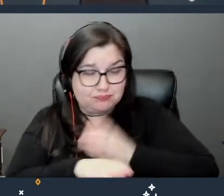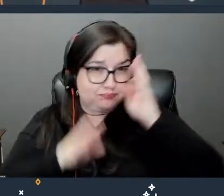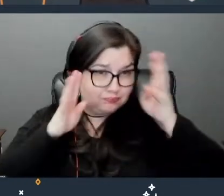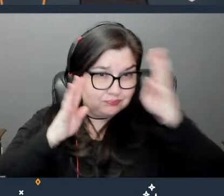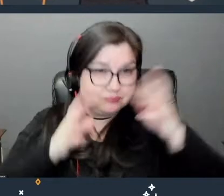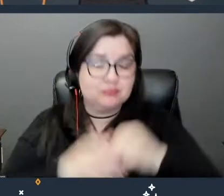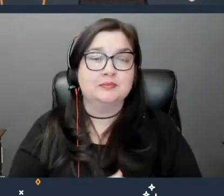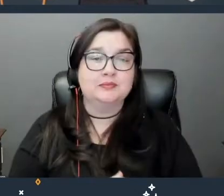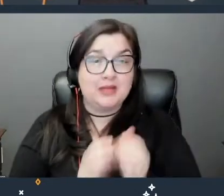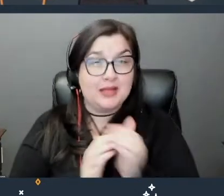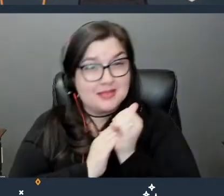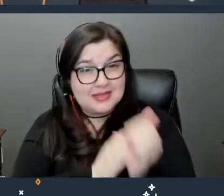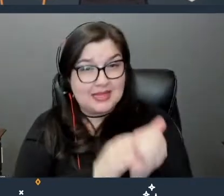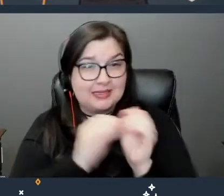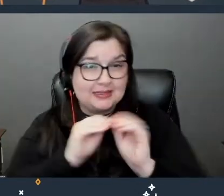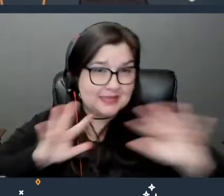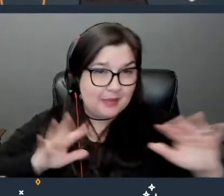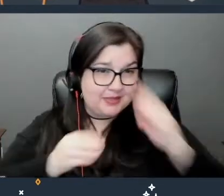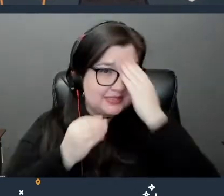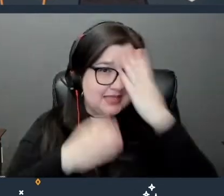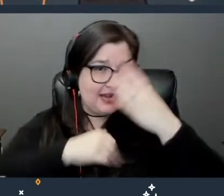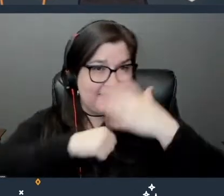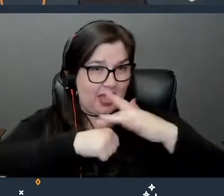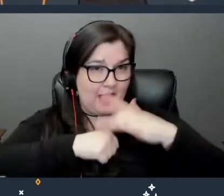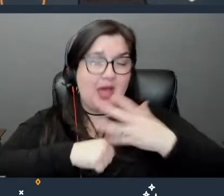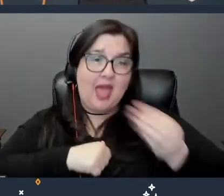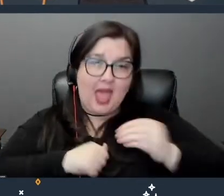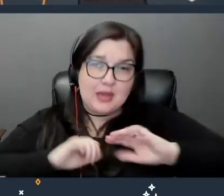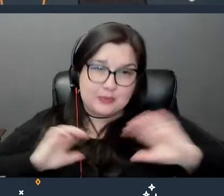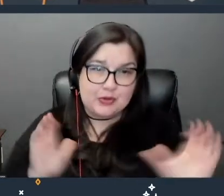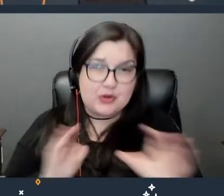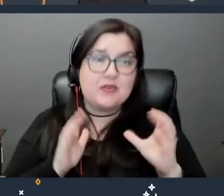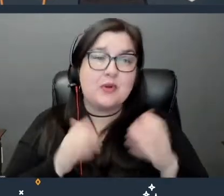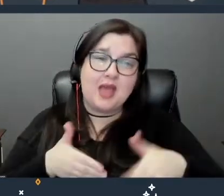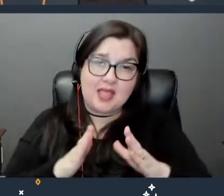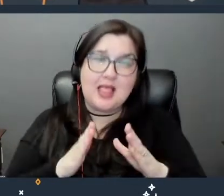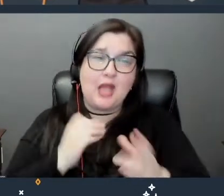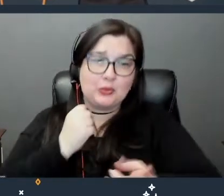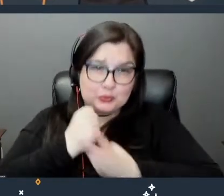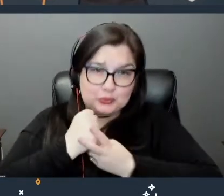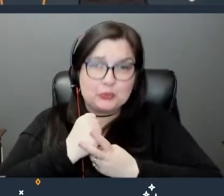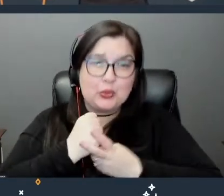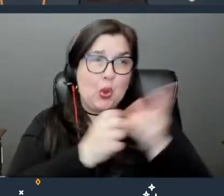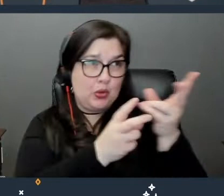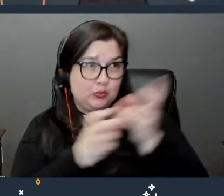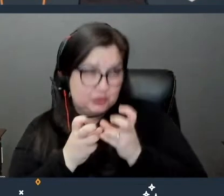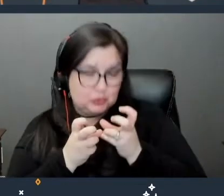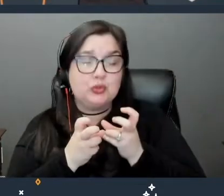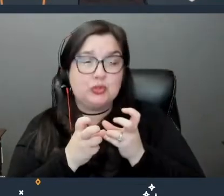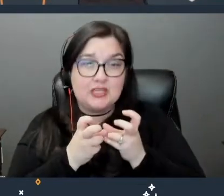data availability, and performance, allowing you to store and retrieve any amount of data from anywhere in the world and I'm just excited to actually update you